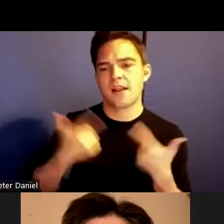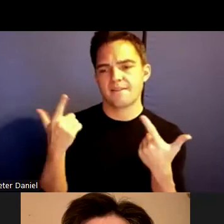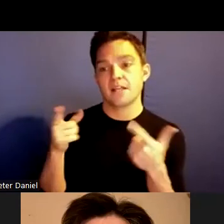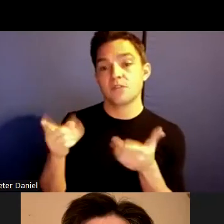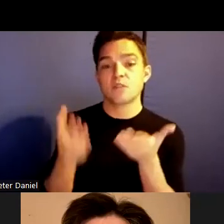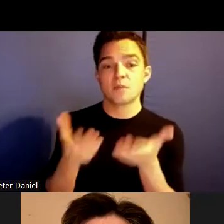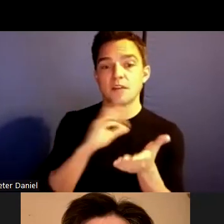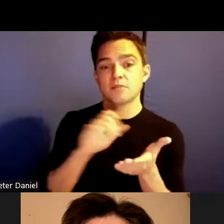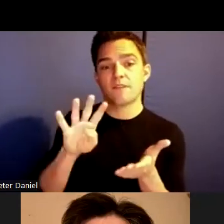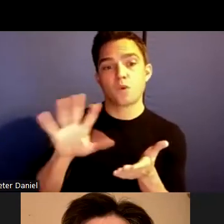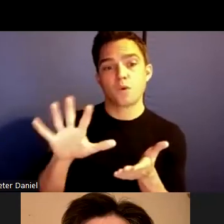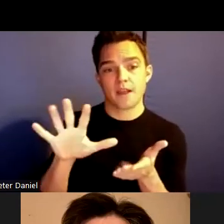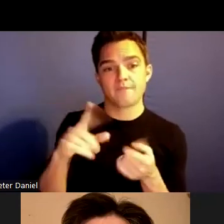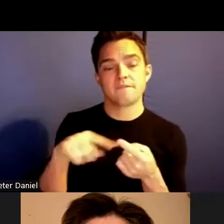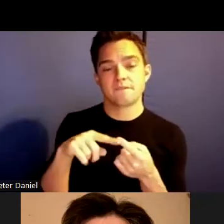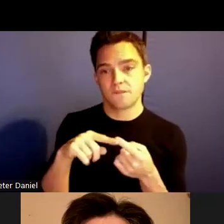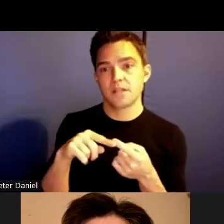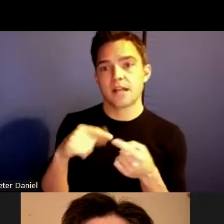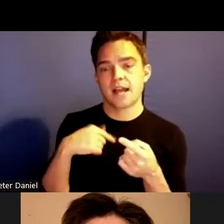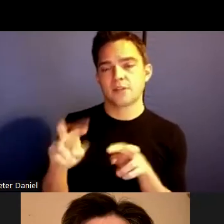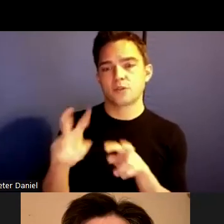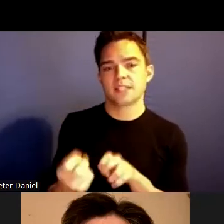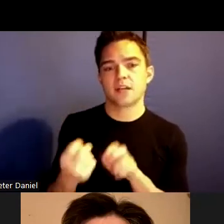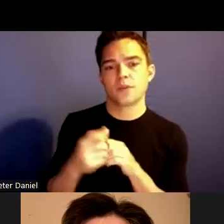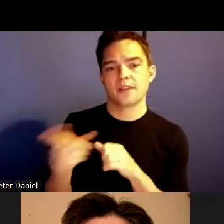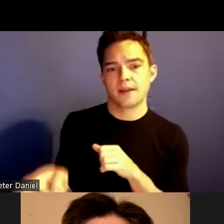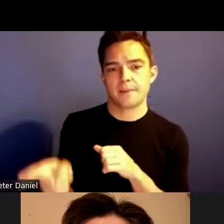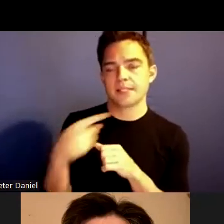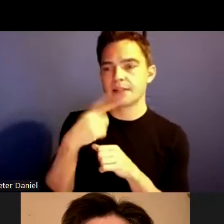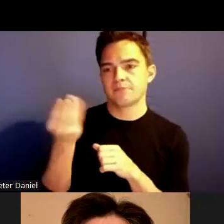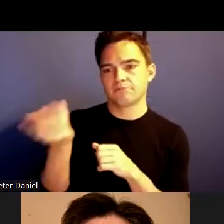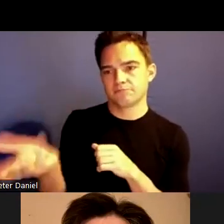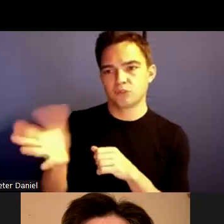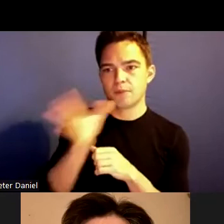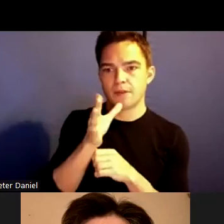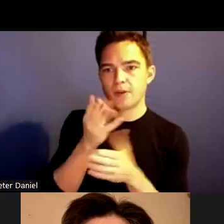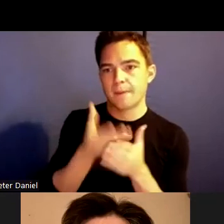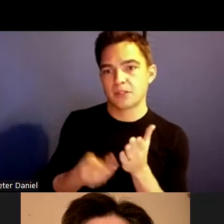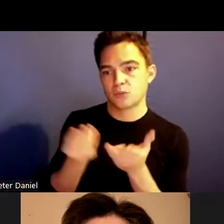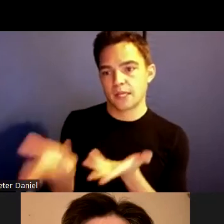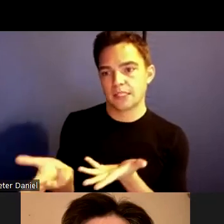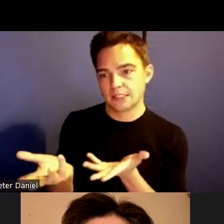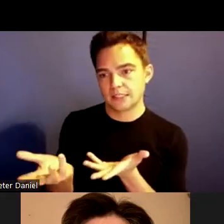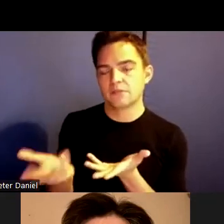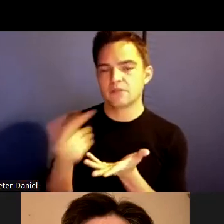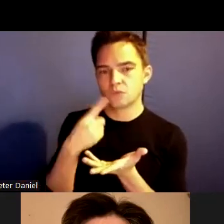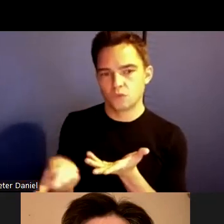about 45. When I, I had to sit down with him and tell him that his mother had passed away. And